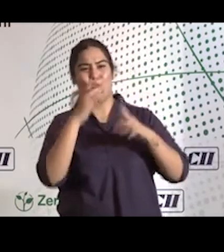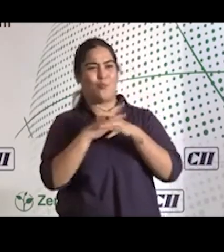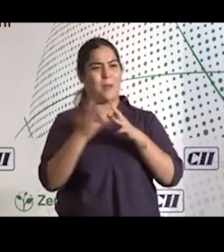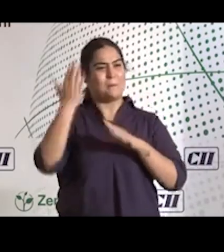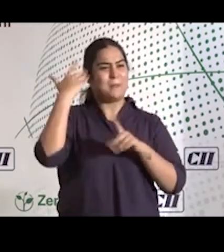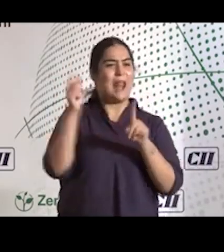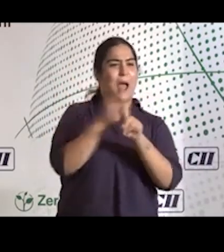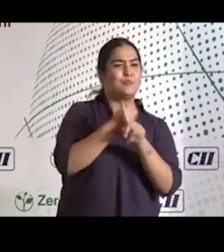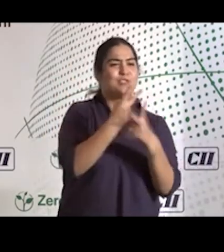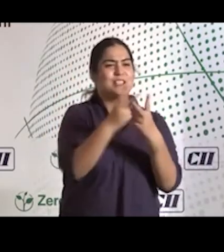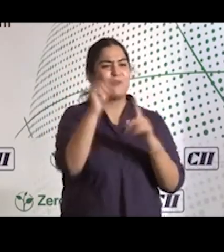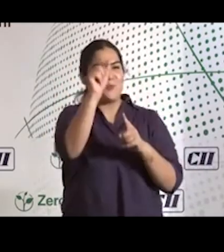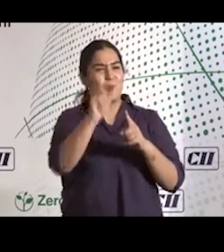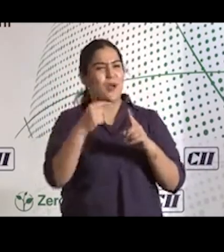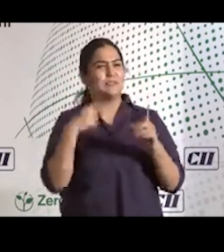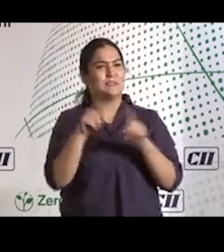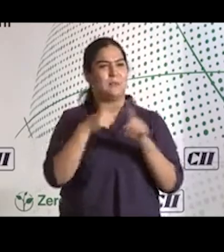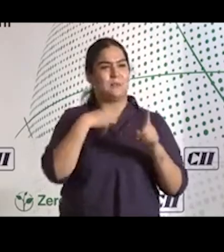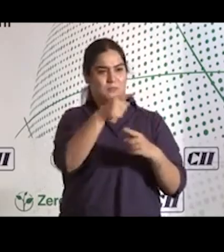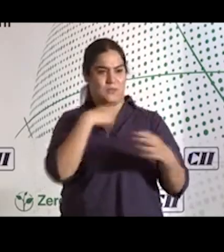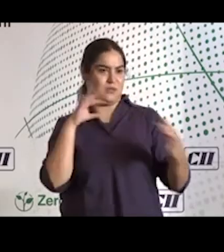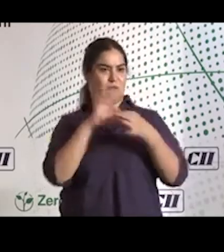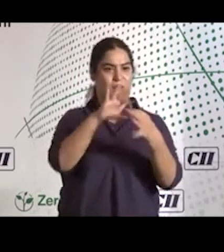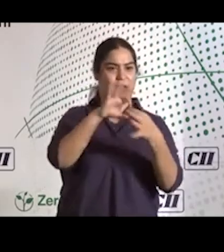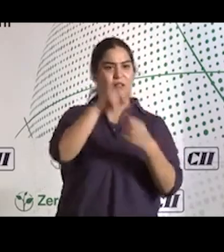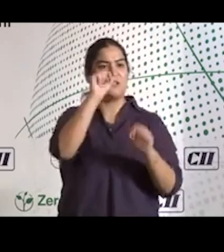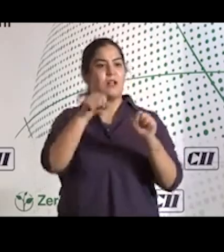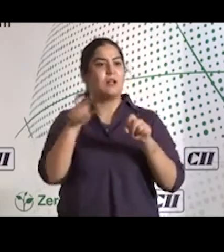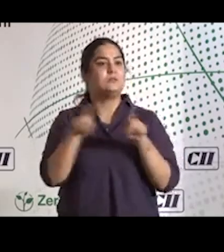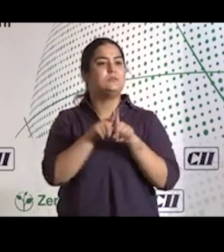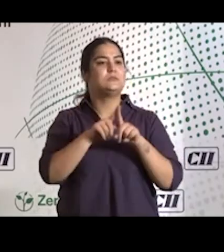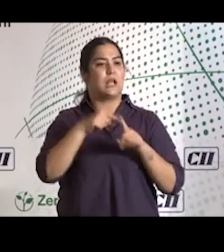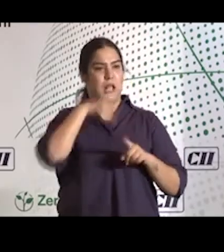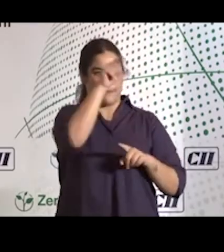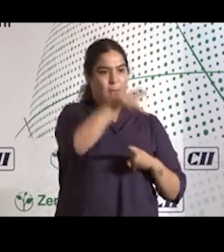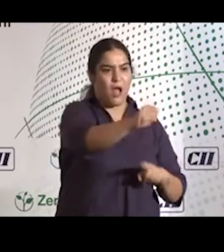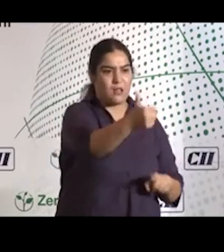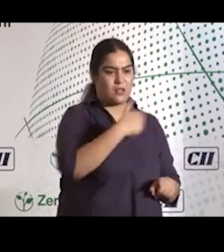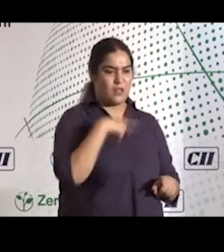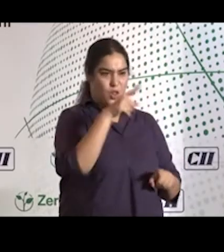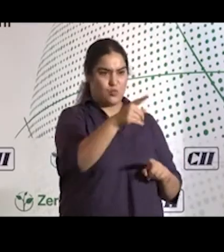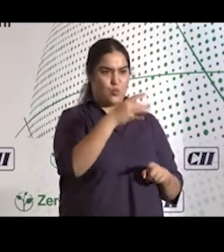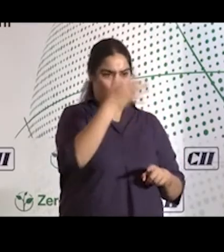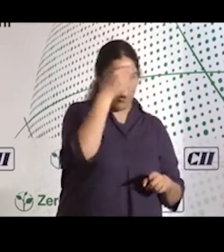The reason is we are moved from just being there to feeling, feeling humans.